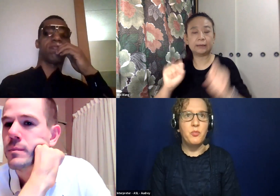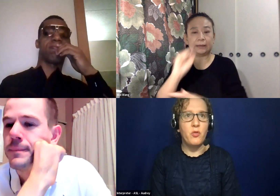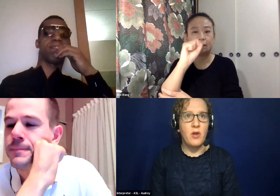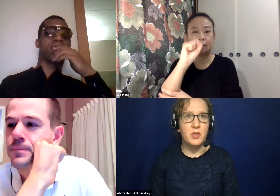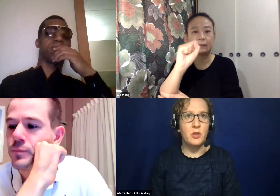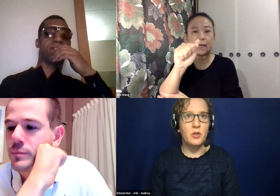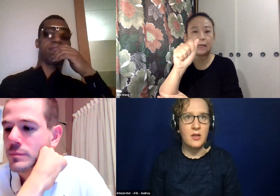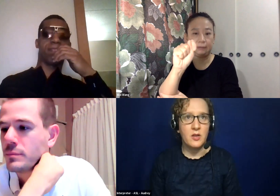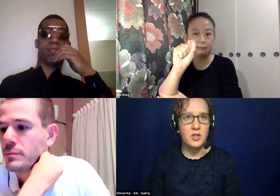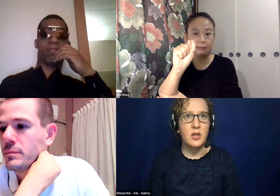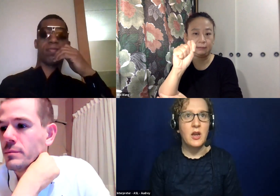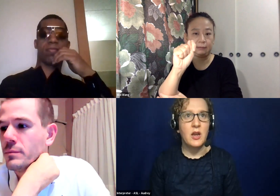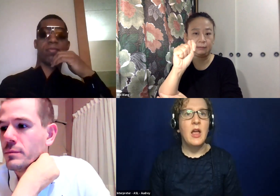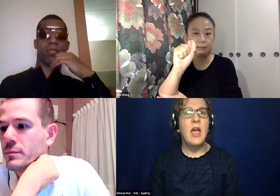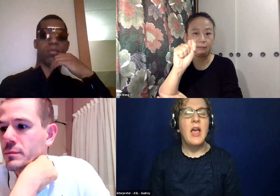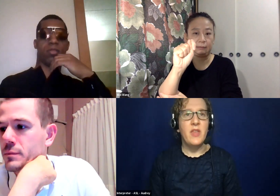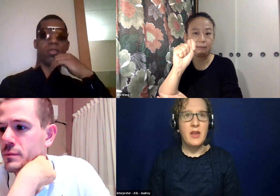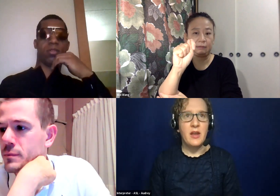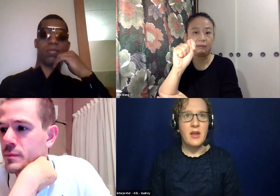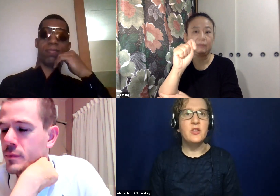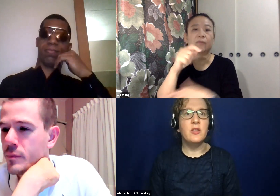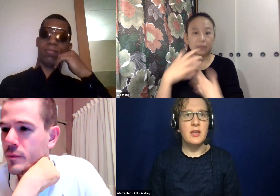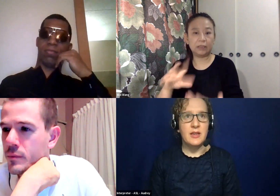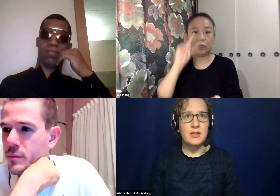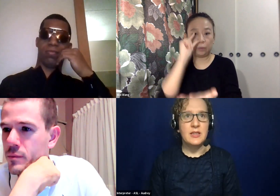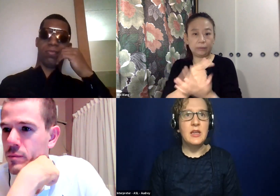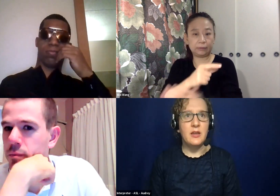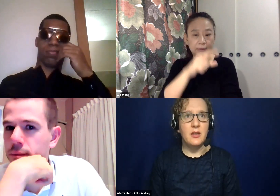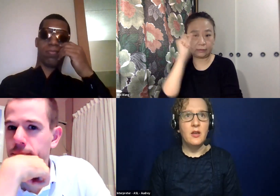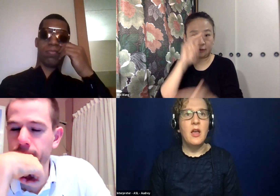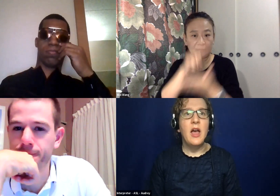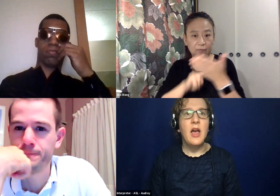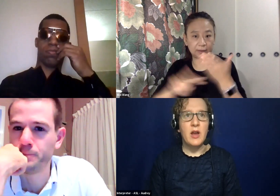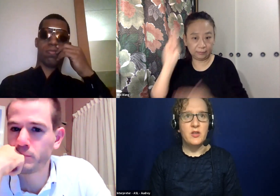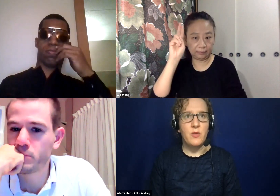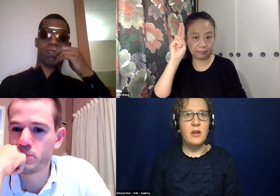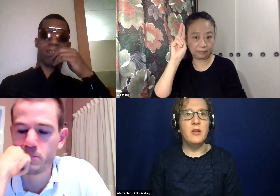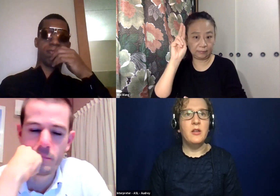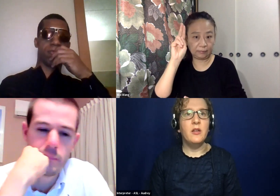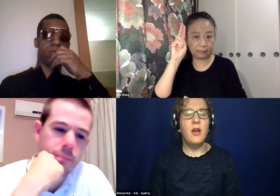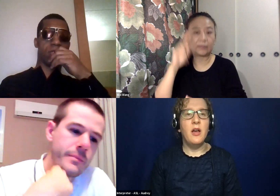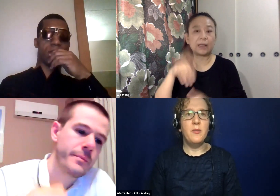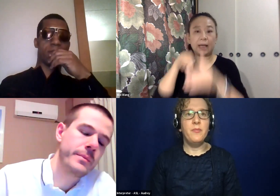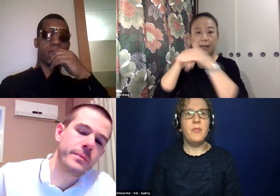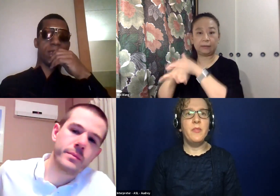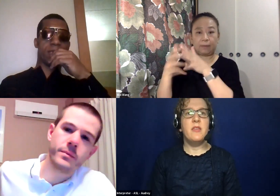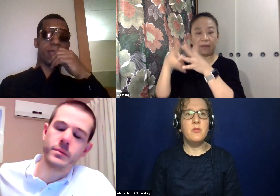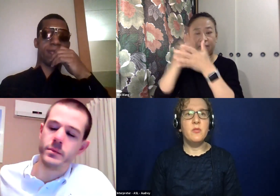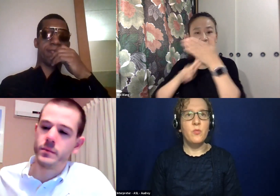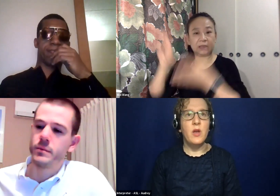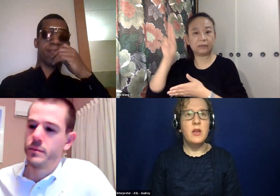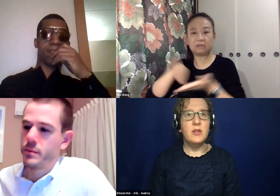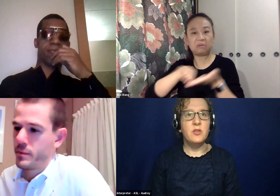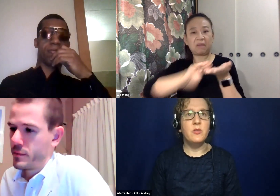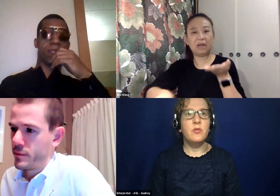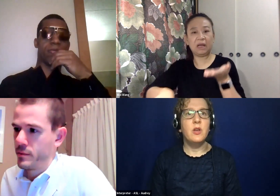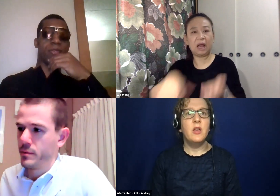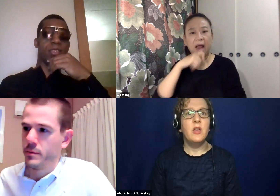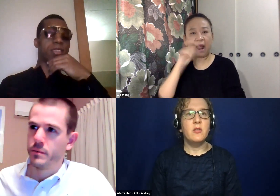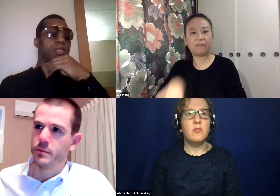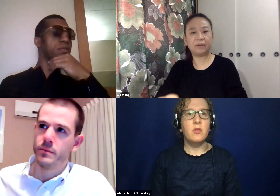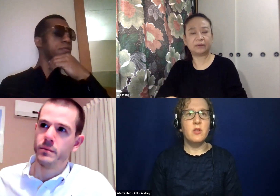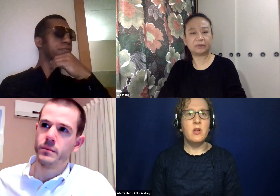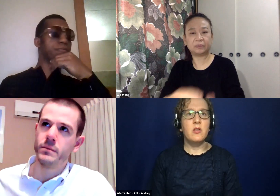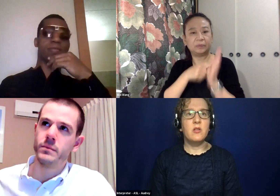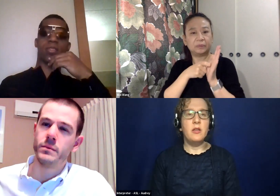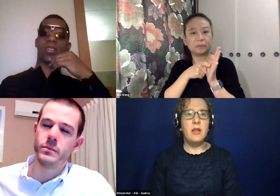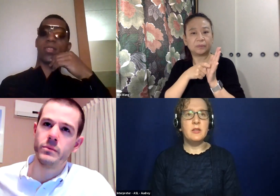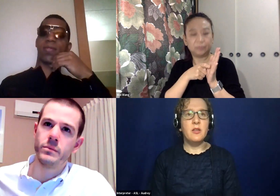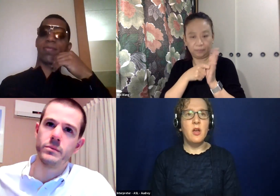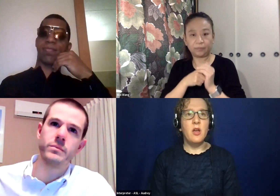study program to learn English and then I took the S.A.T. and graduated and then went into Gallaudet